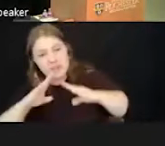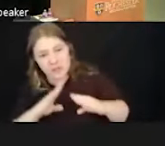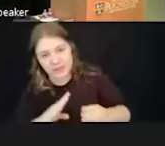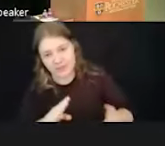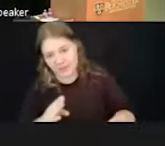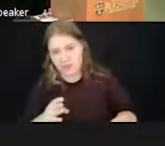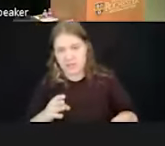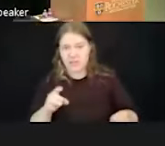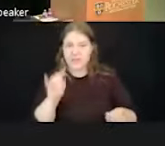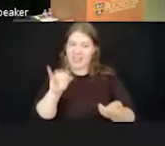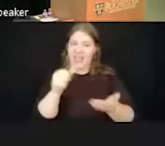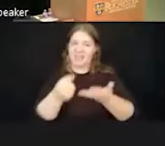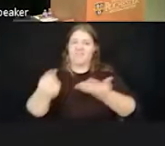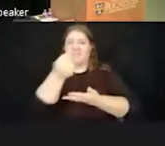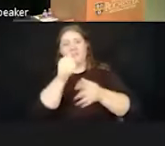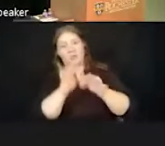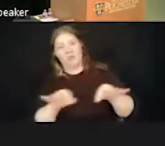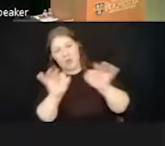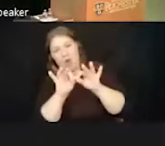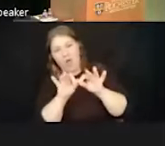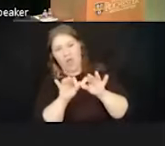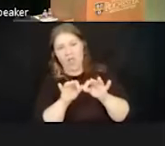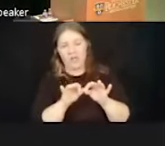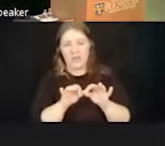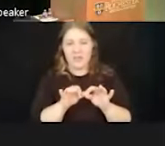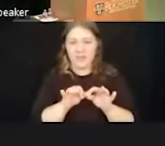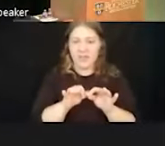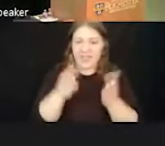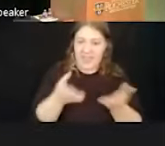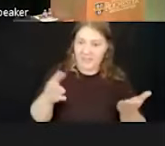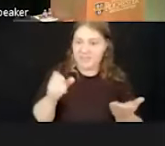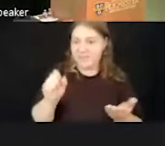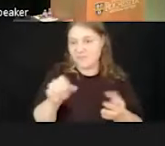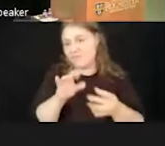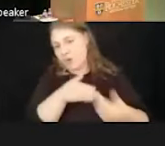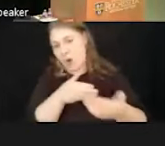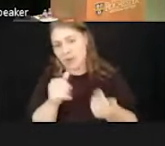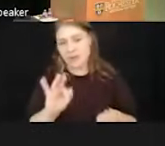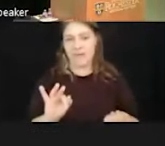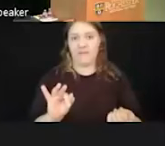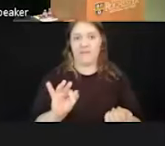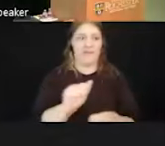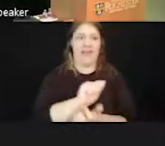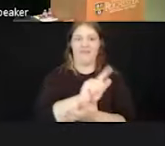always the most crucial and important um thing regardless of everything else that I think to